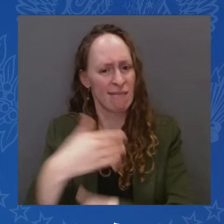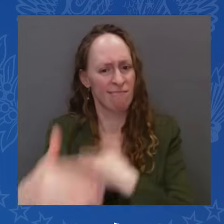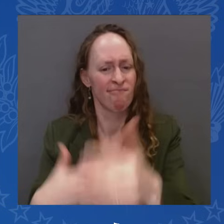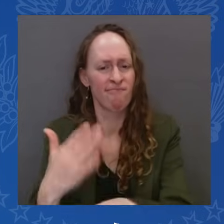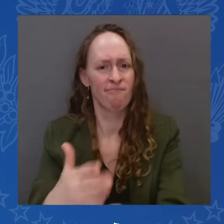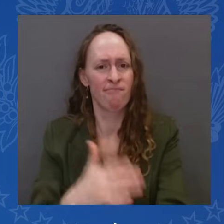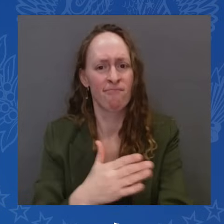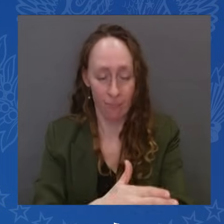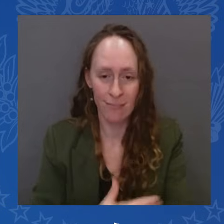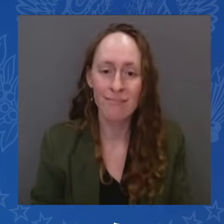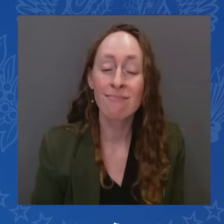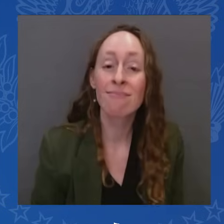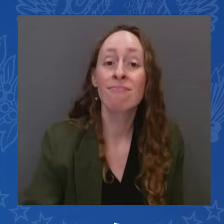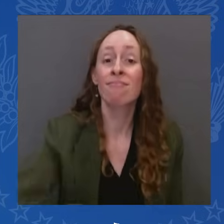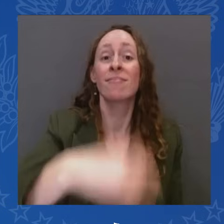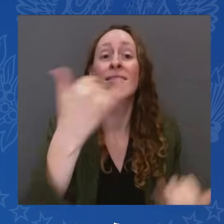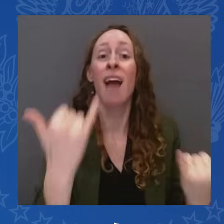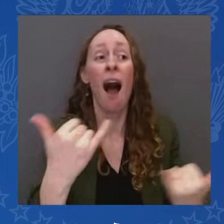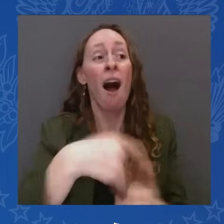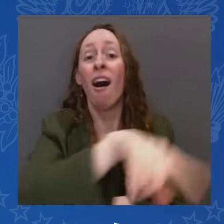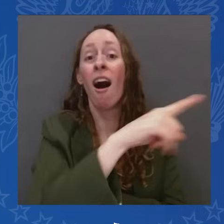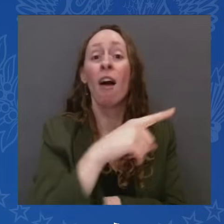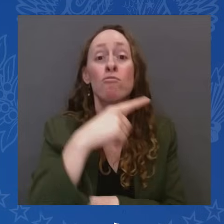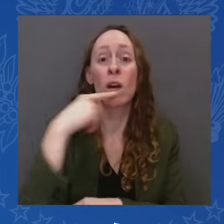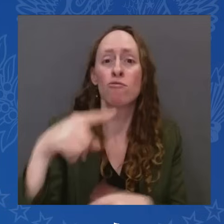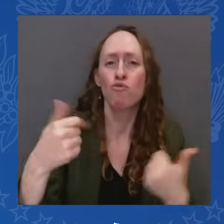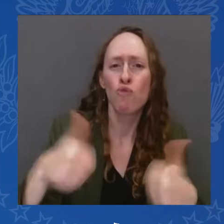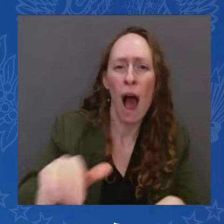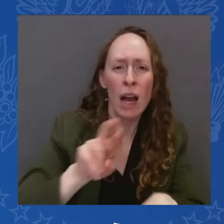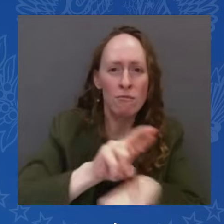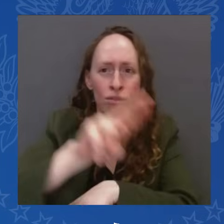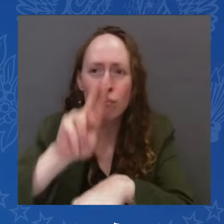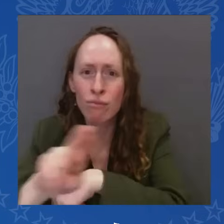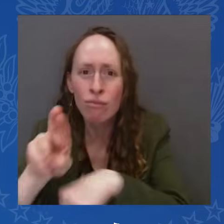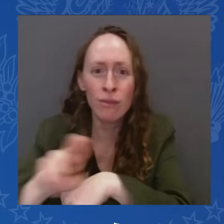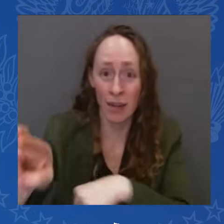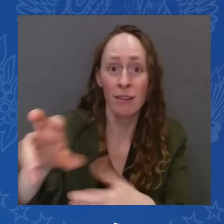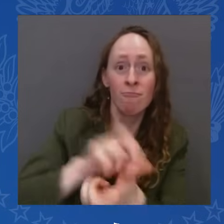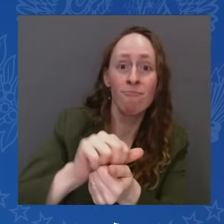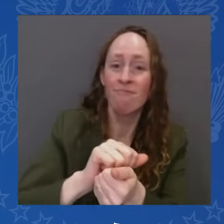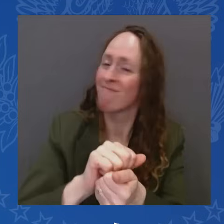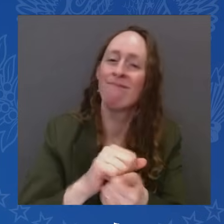Thank you very much. And even during war, we are reforming our country